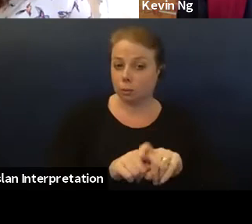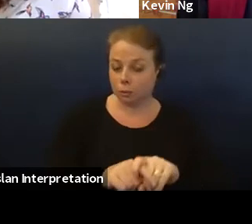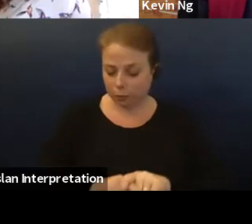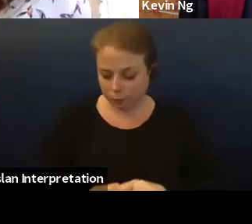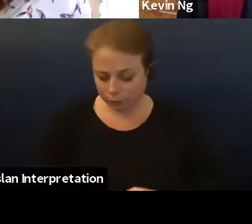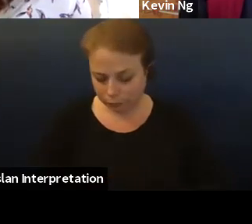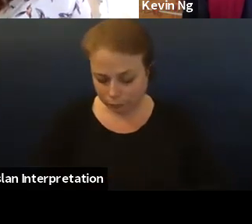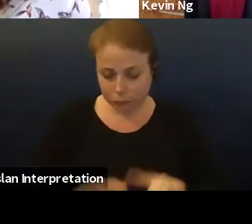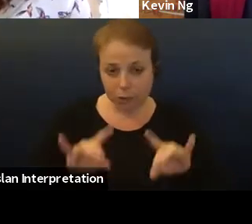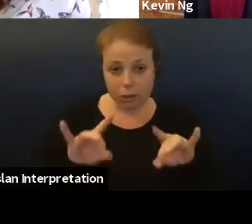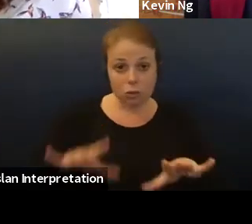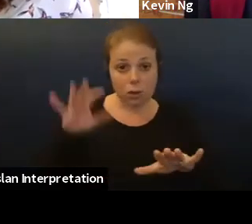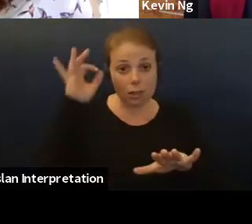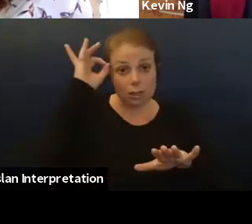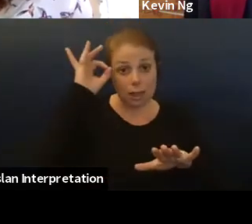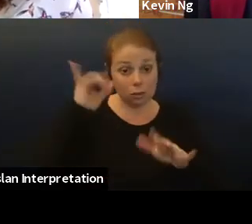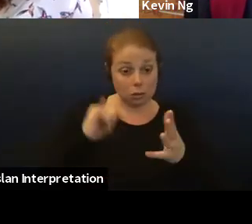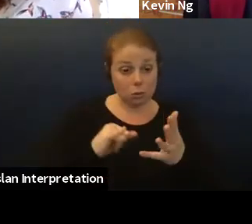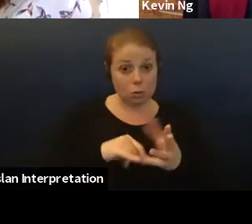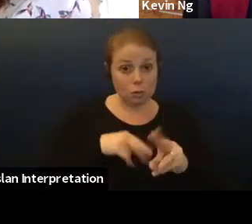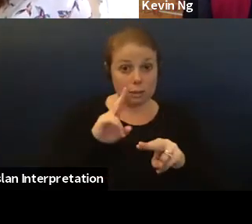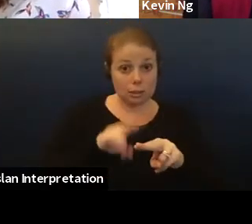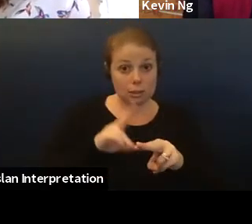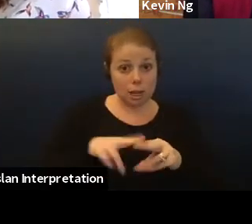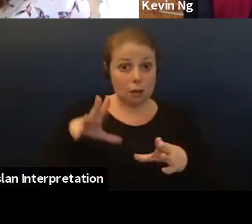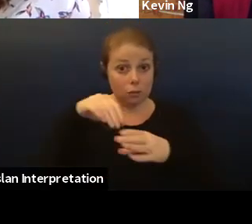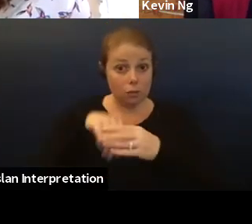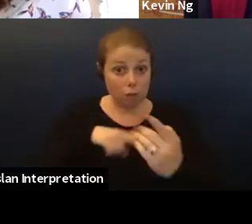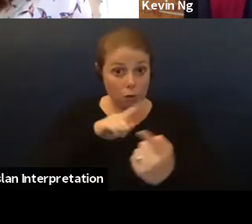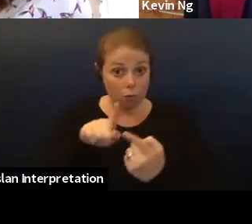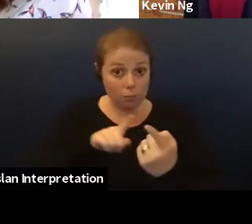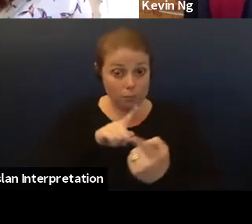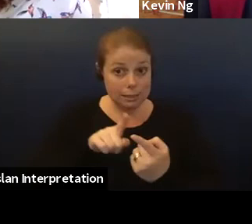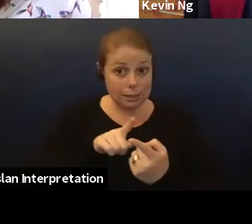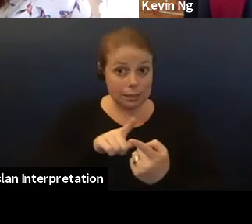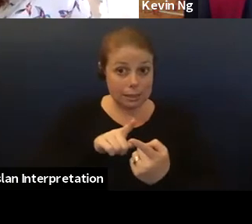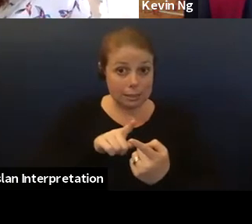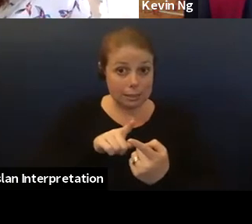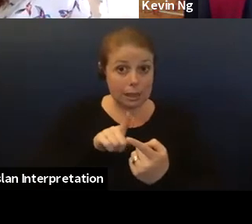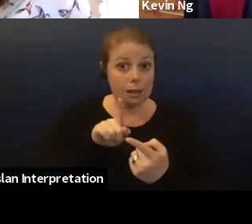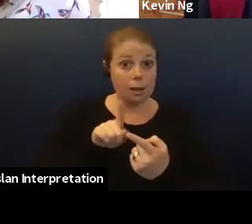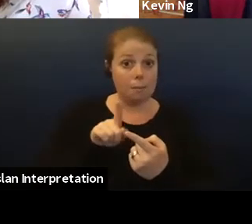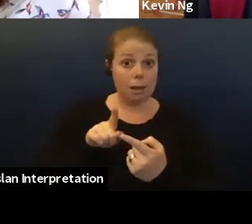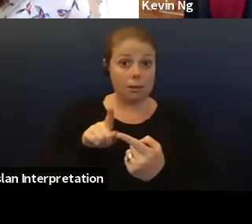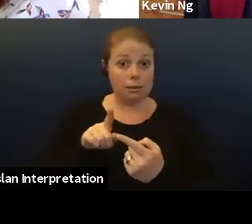they don't make the decisions about the ranking, that's absolutely the responsibility of the peers,